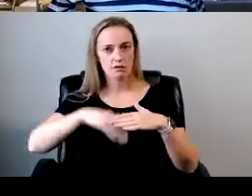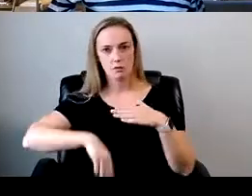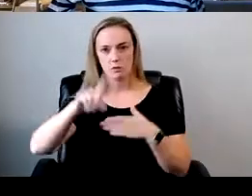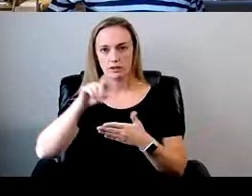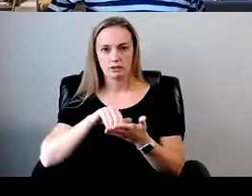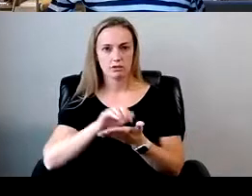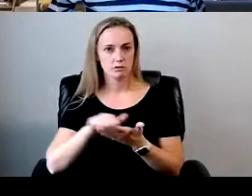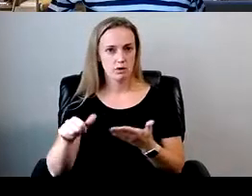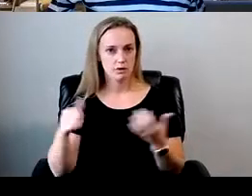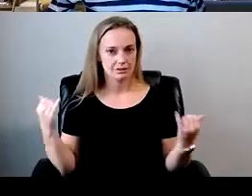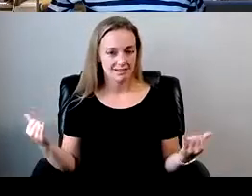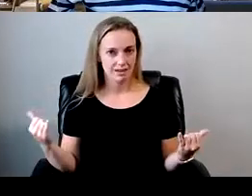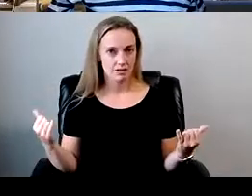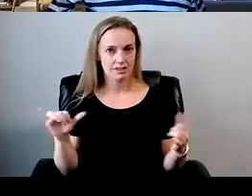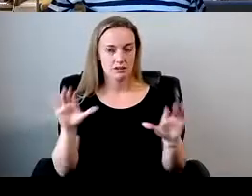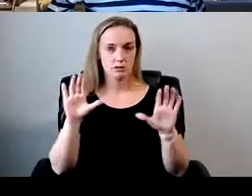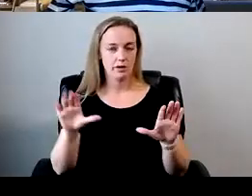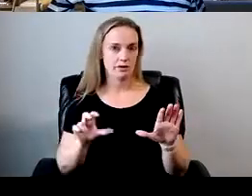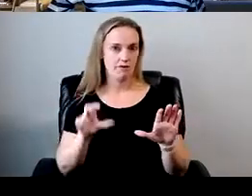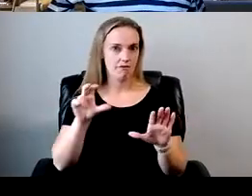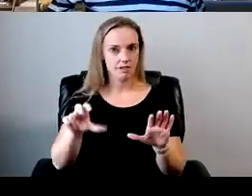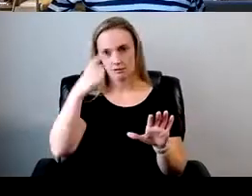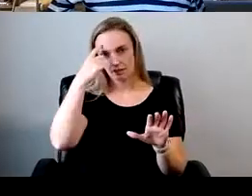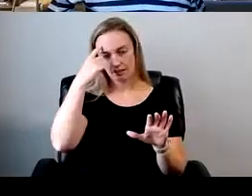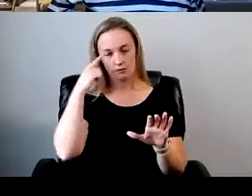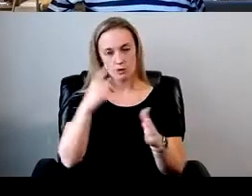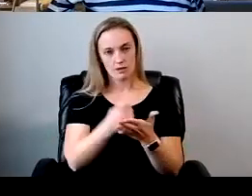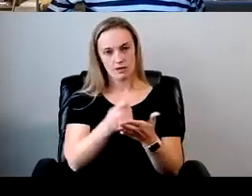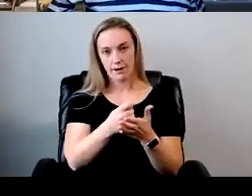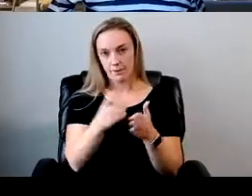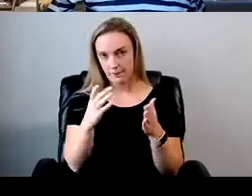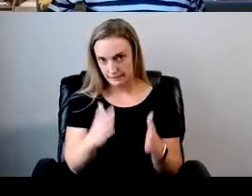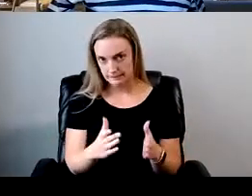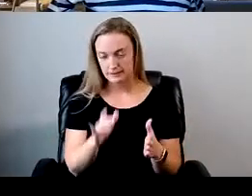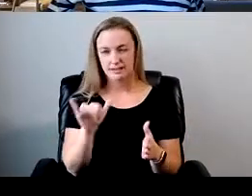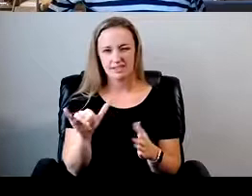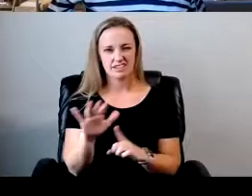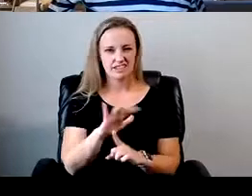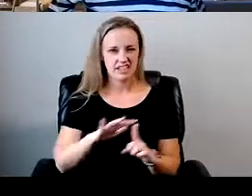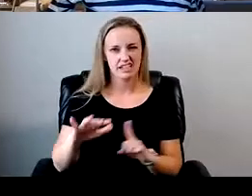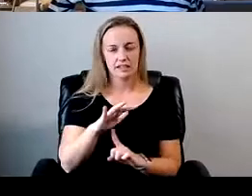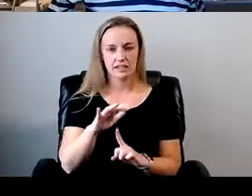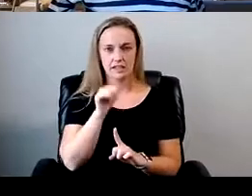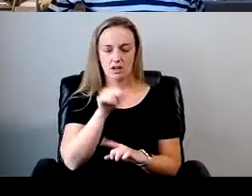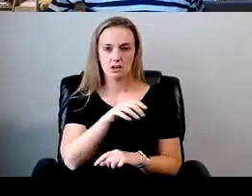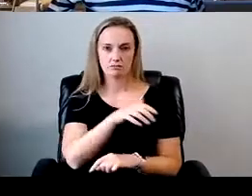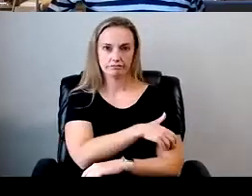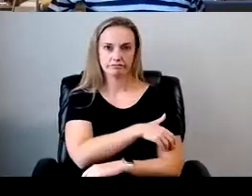And there are great investments, I think, for therapists in a therapy setting so they don't put the burden on the client.